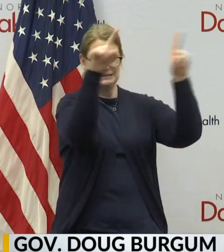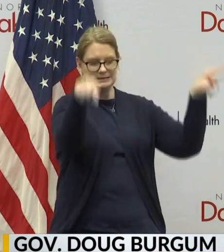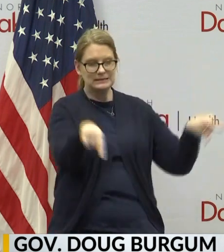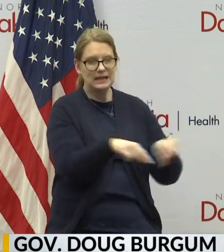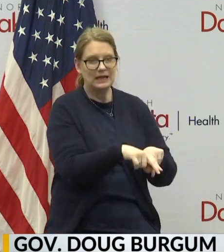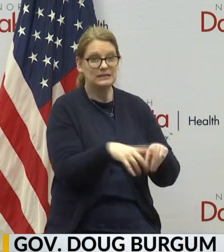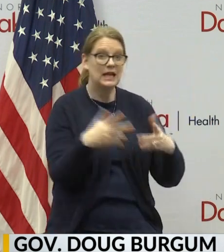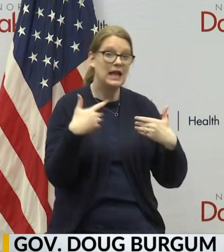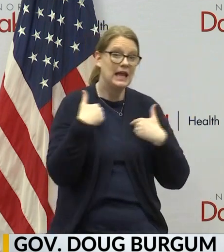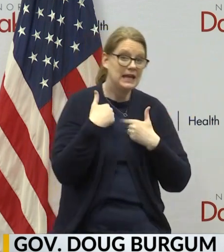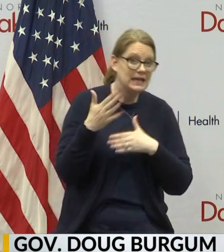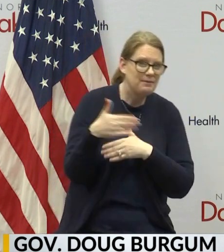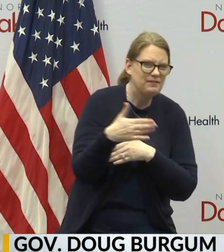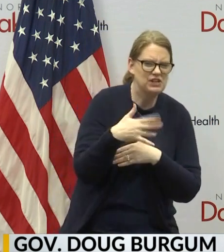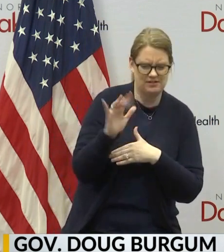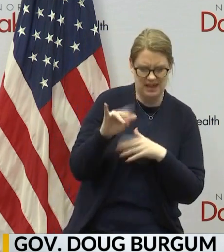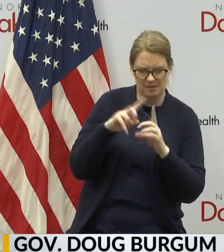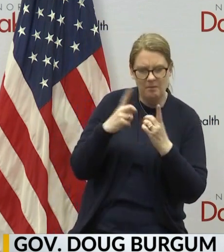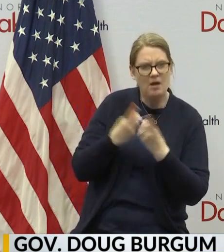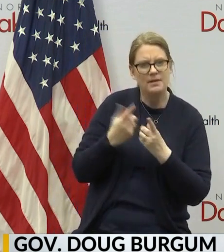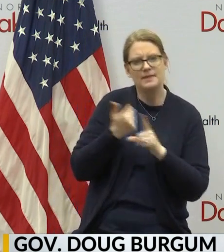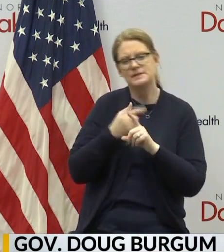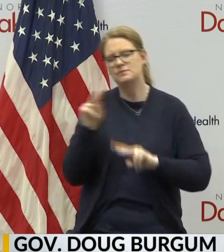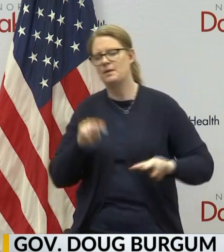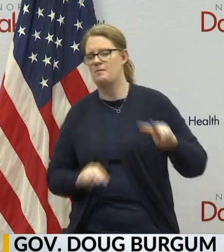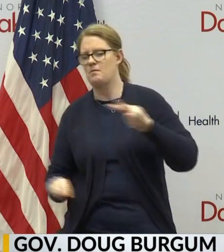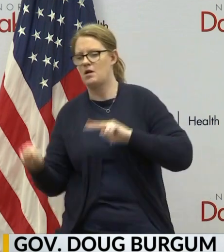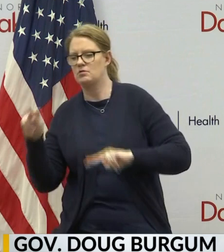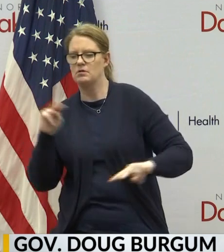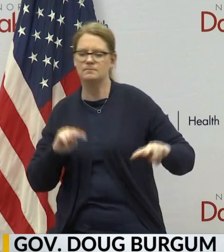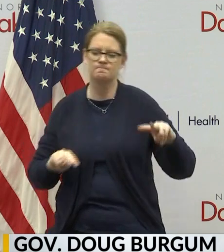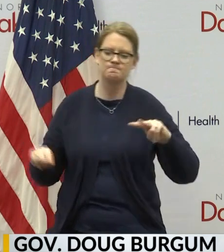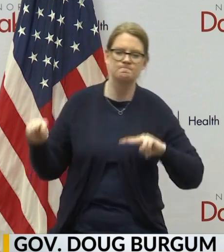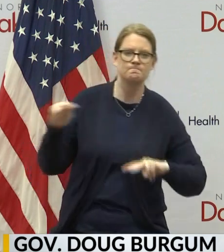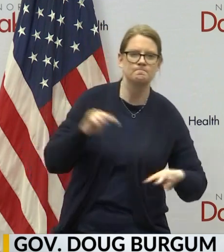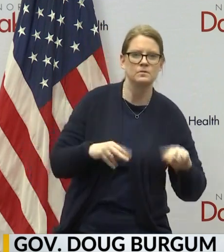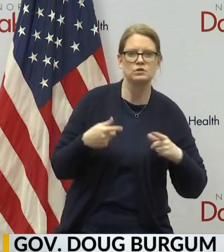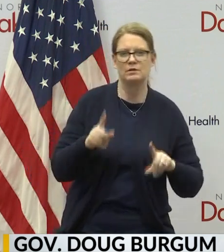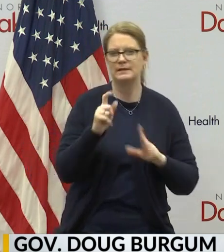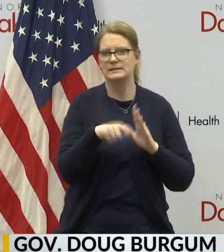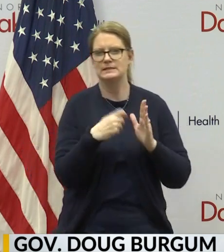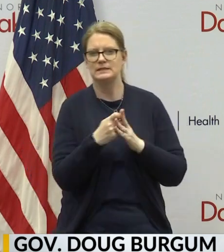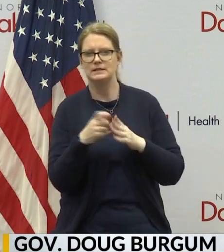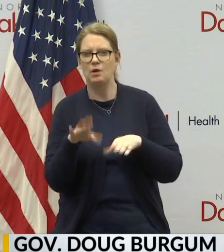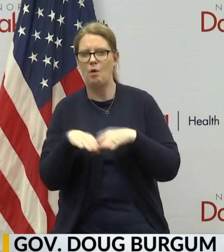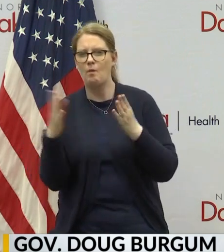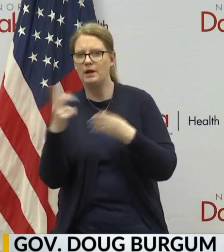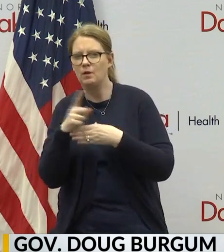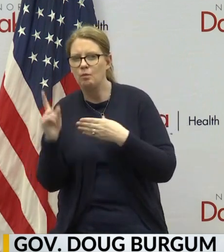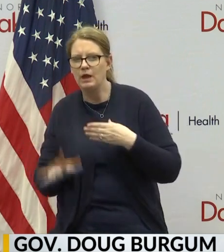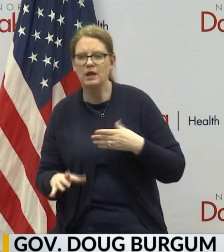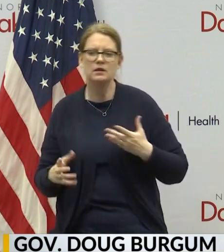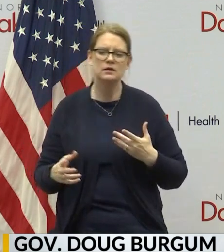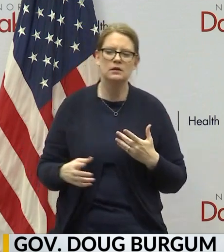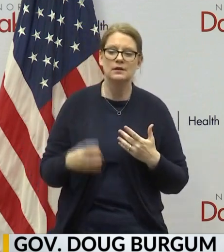WHETHER YOU'RE A RESIDENT OR NON-RE